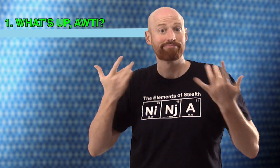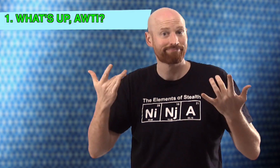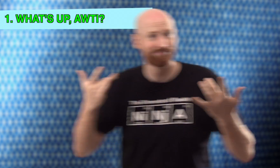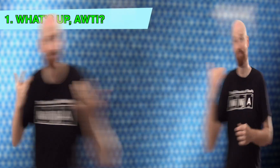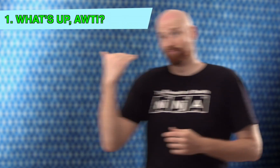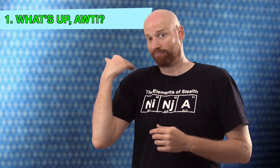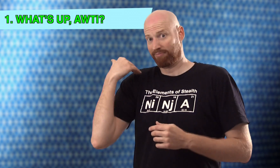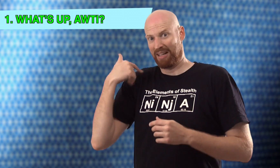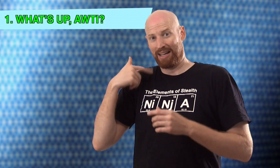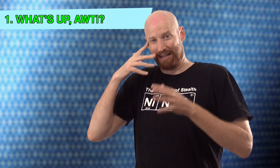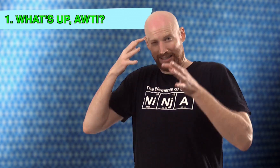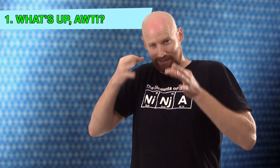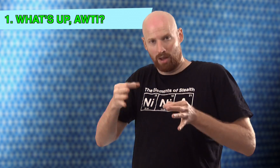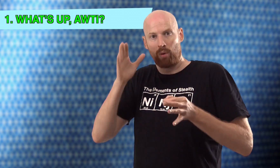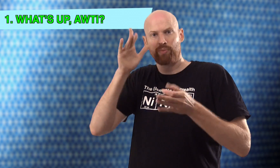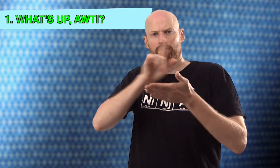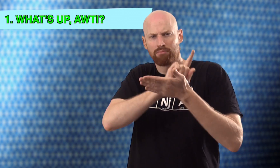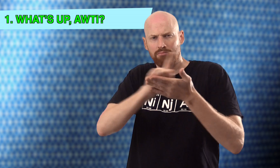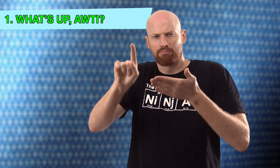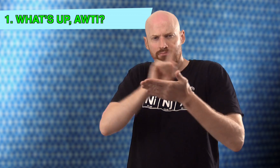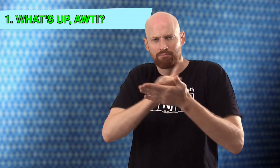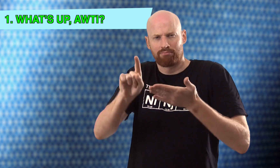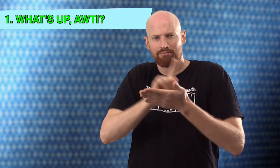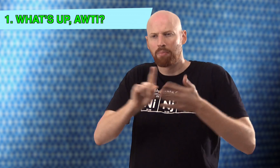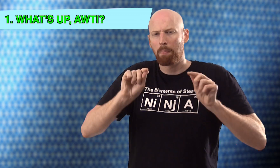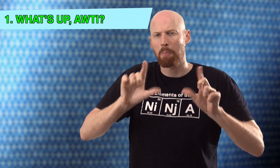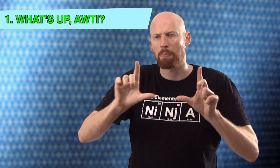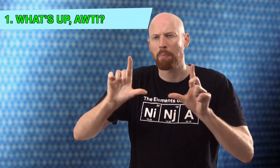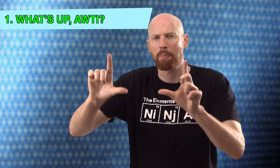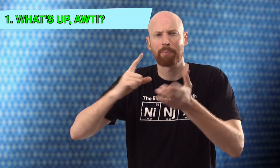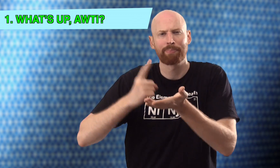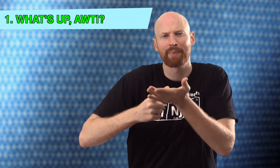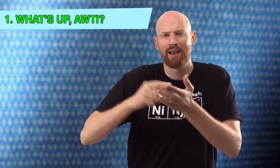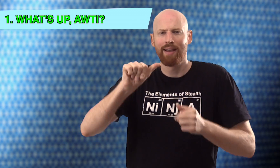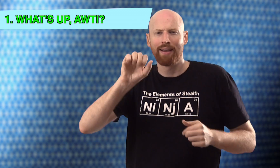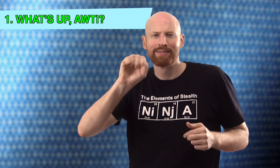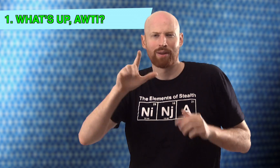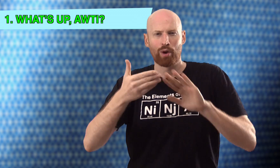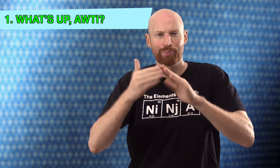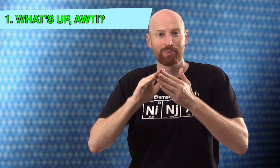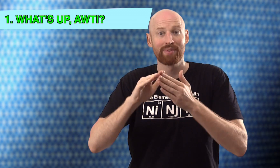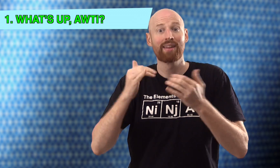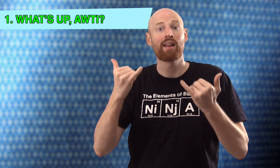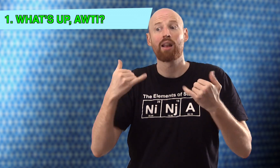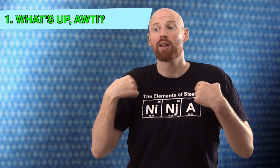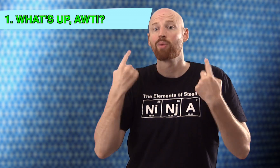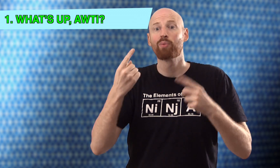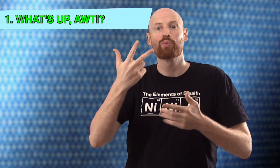Recently, I decided to have a weekly series talking about the ASL Community. Now, its been three weeks